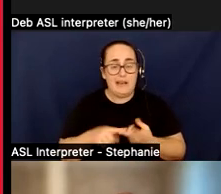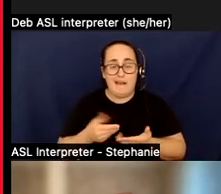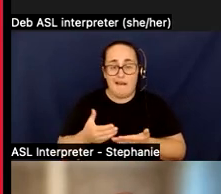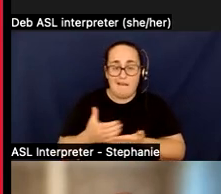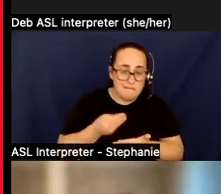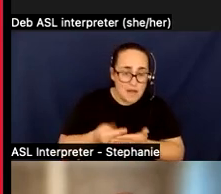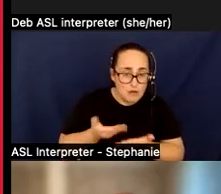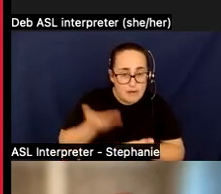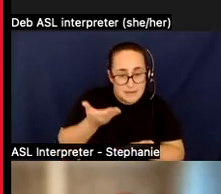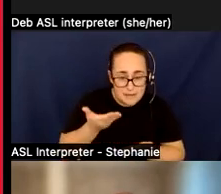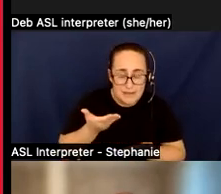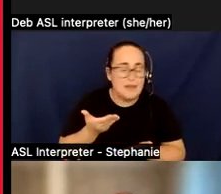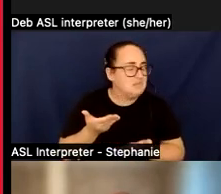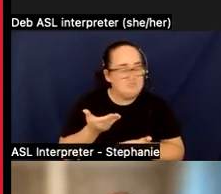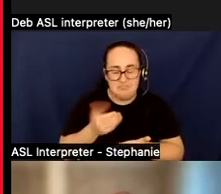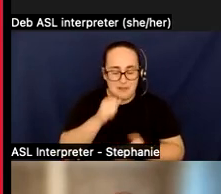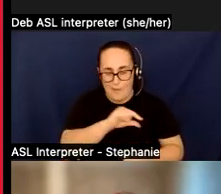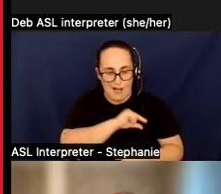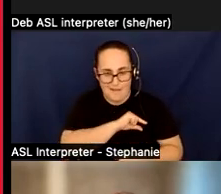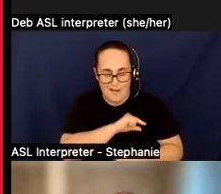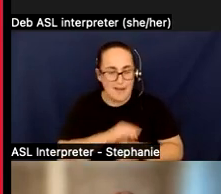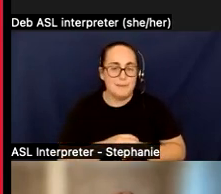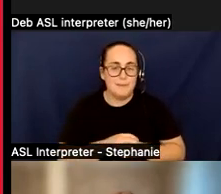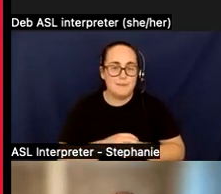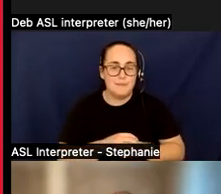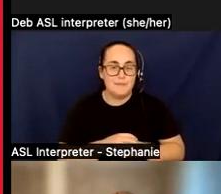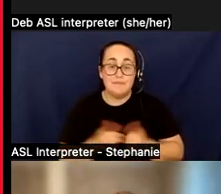if you have any questions about eligibility, please just reach out to me. I'm happy